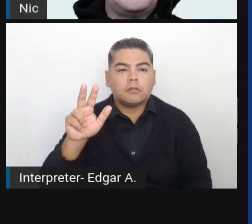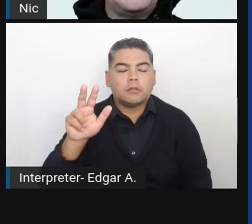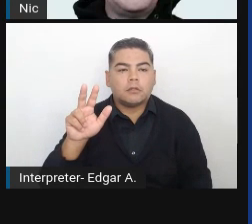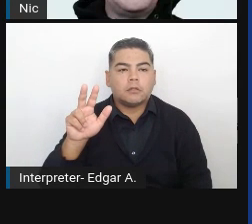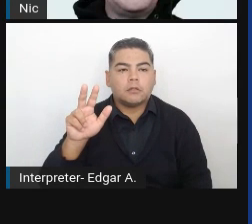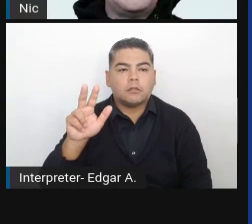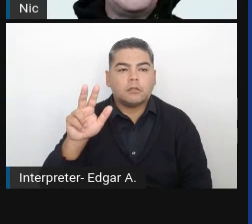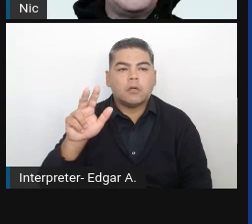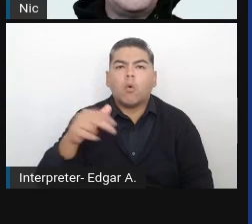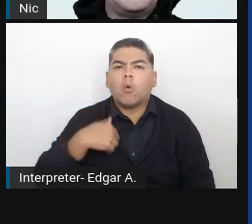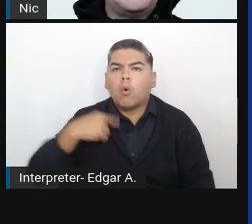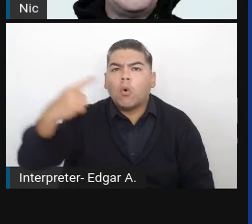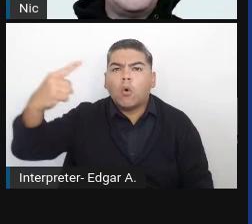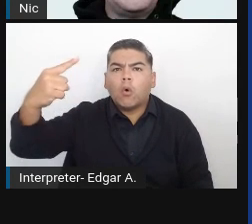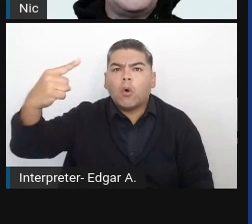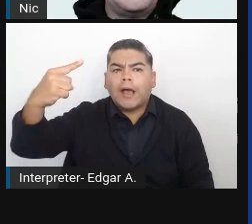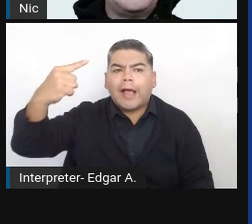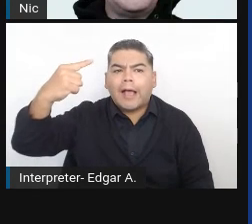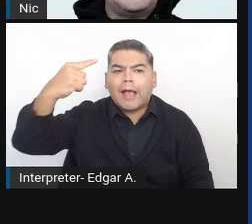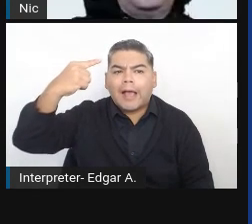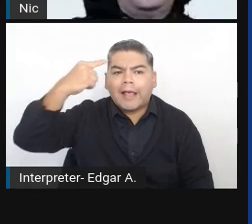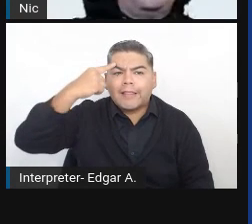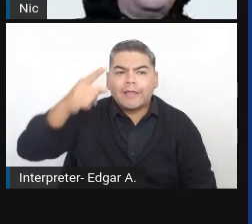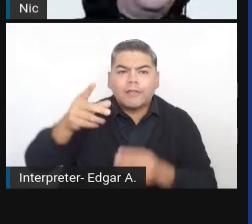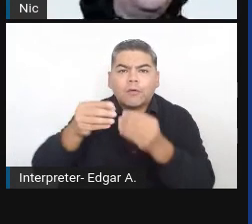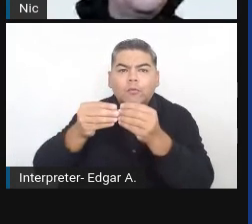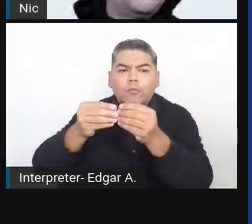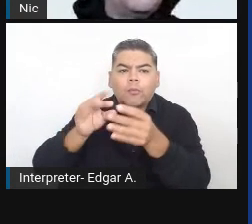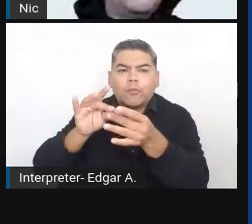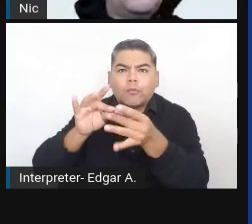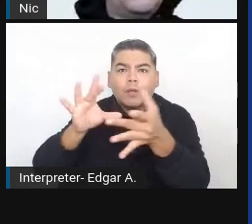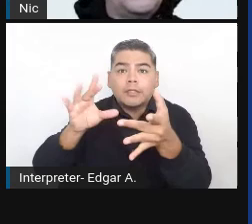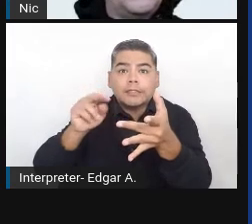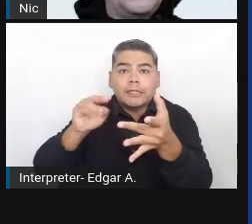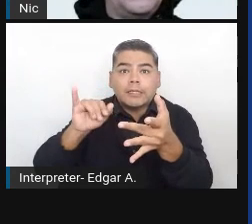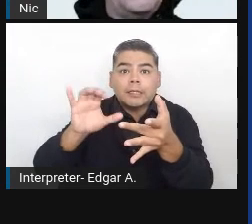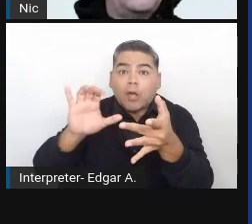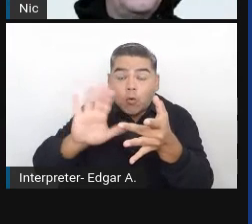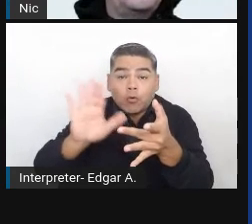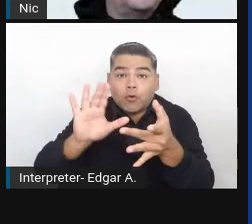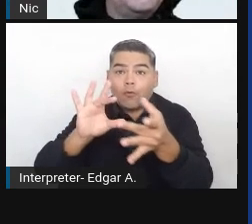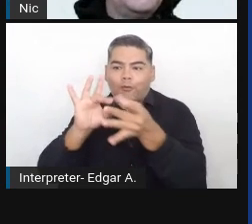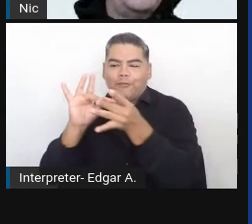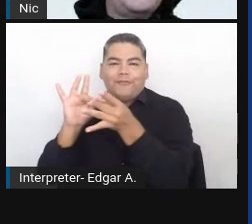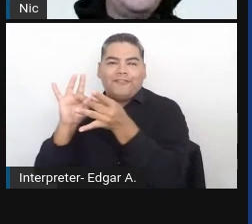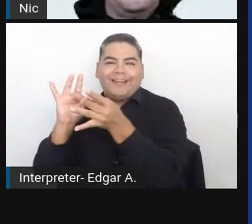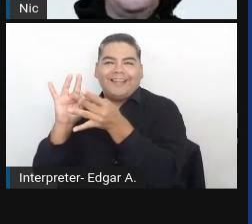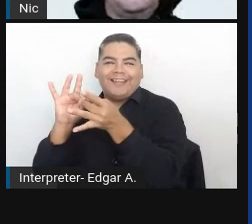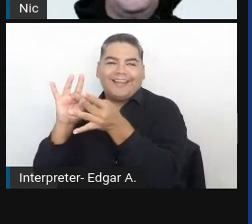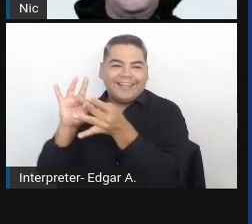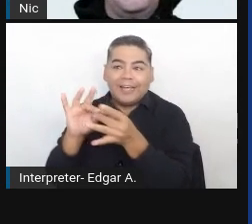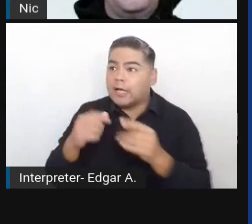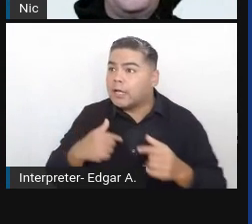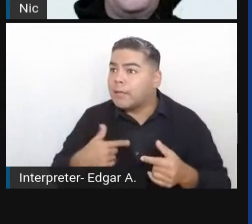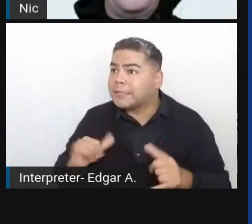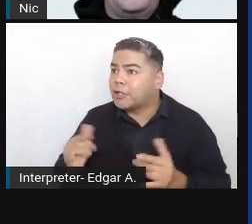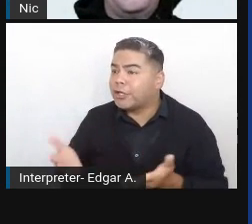Whoop, I think that we may have lost Nic, maybe not. Have you lost me? Am I here? Yes, you're back now.